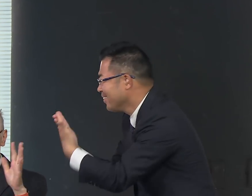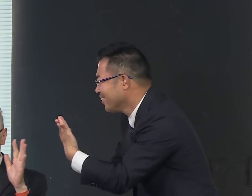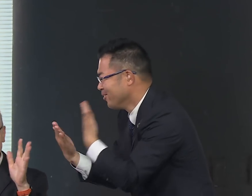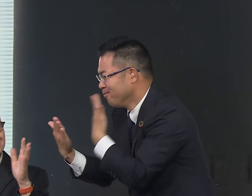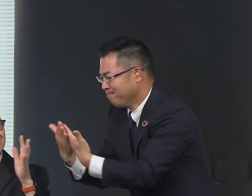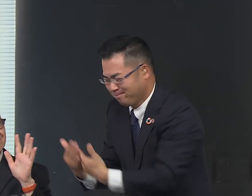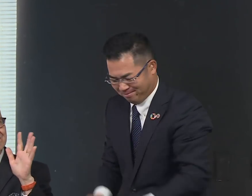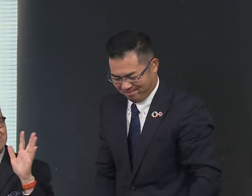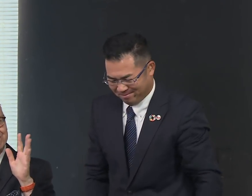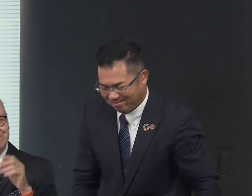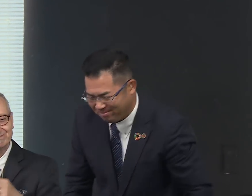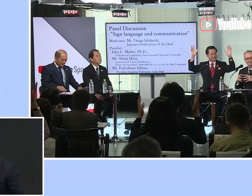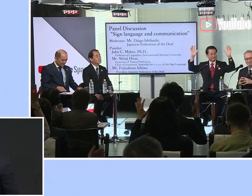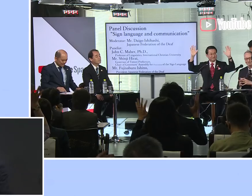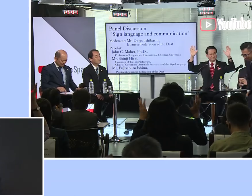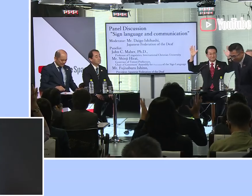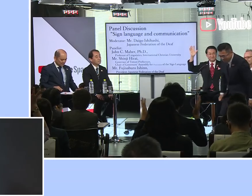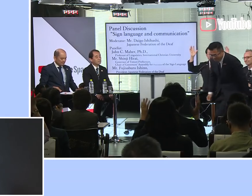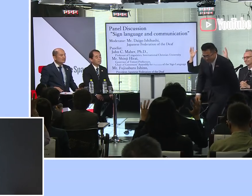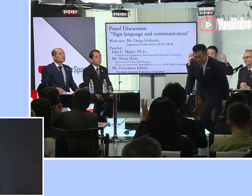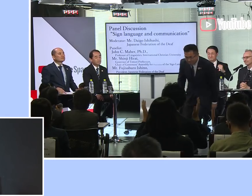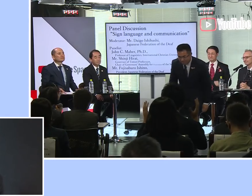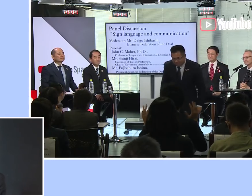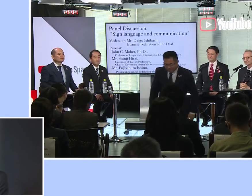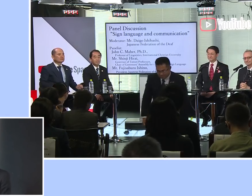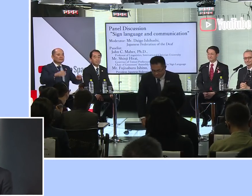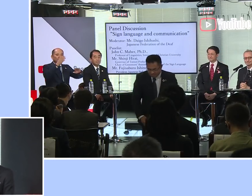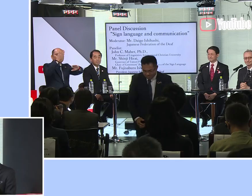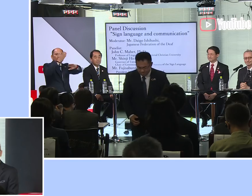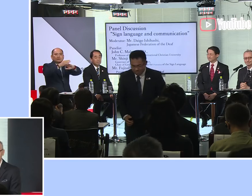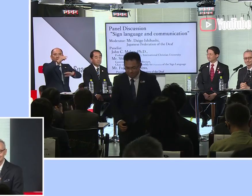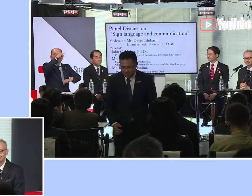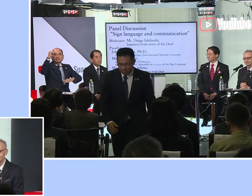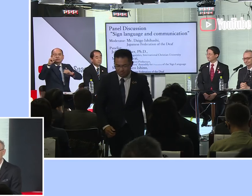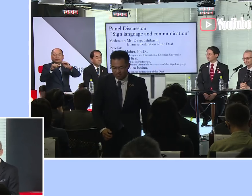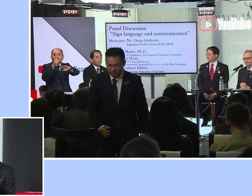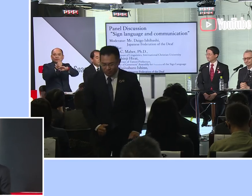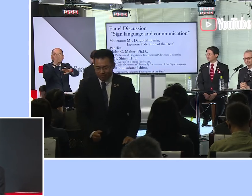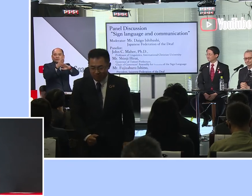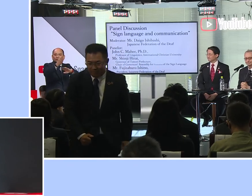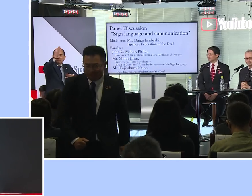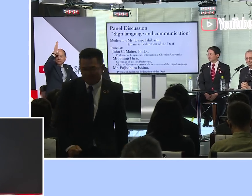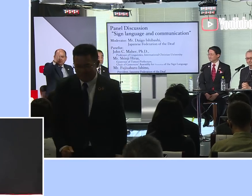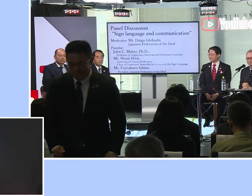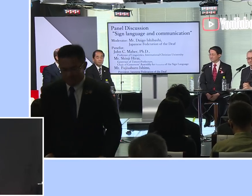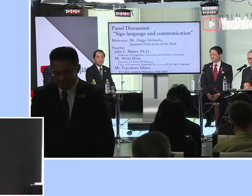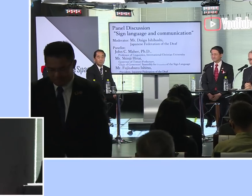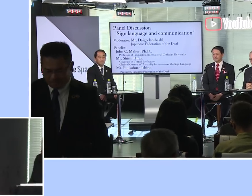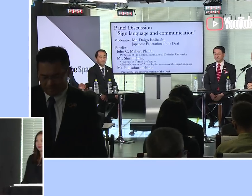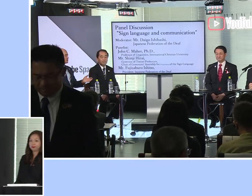more and more countries who would be interested in making sure that we tried to cooperate and work together with the government, and hopefully find a better